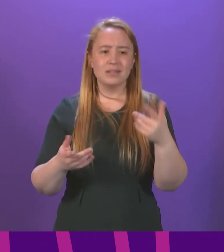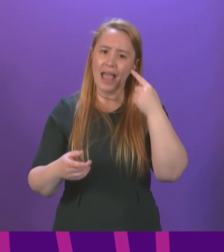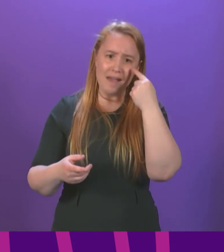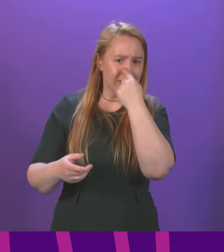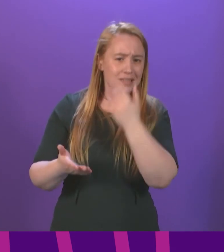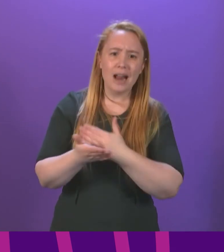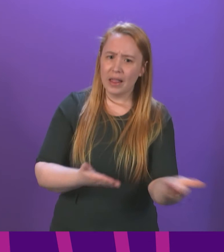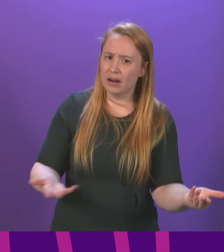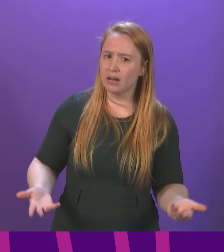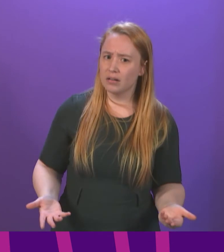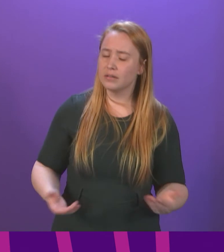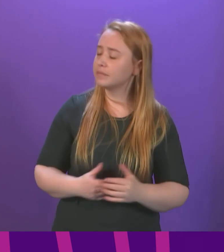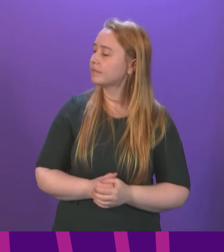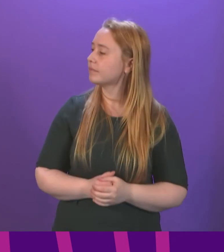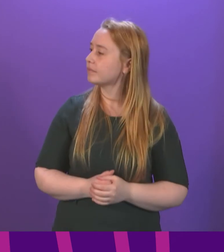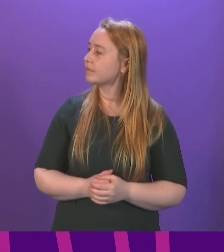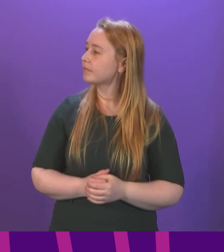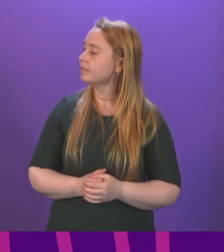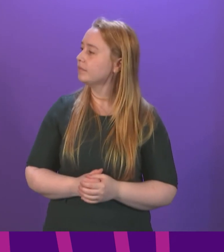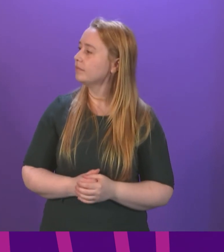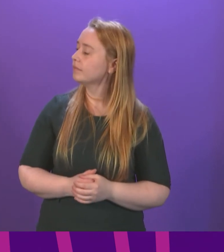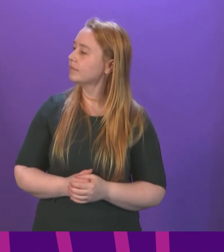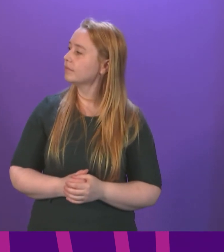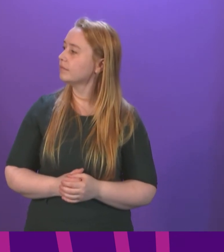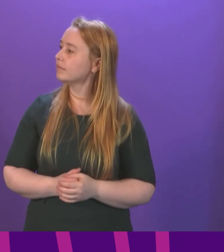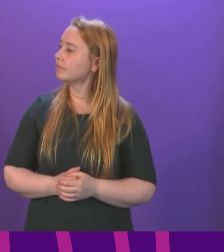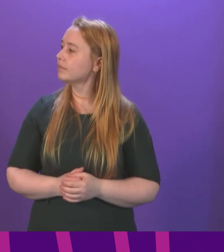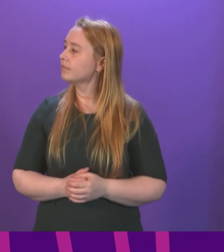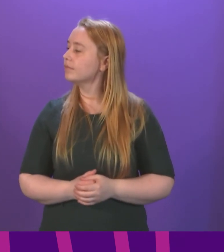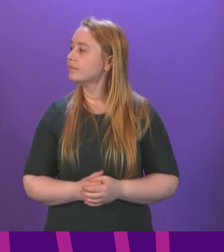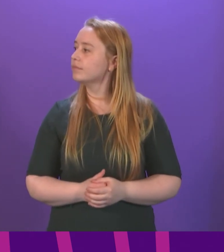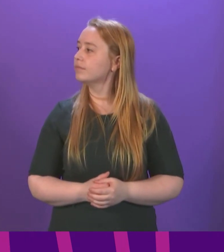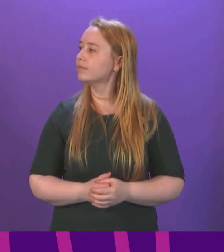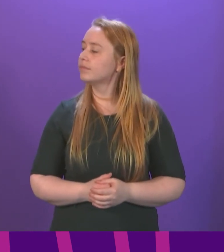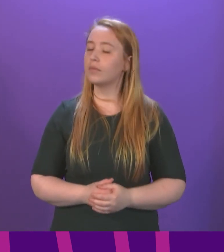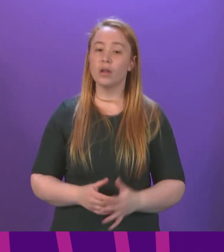Mairi Gougeon: Our whole approach to testing and where it